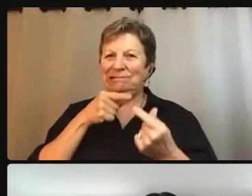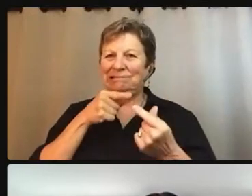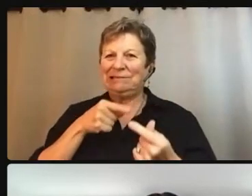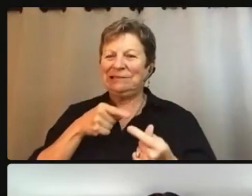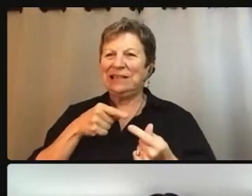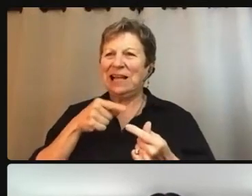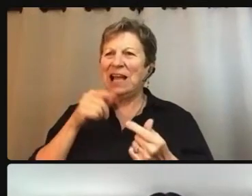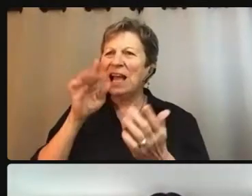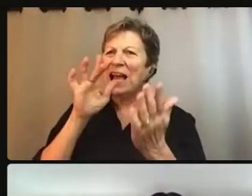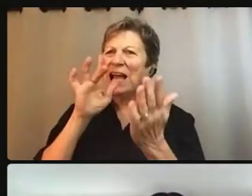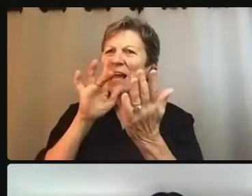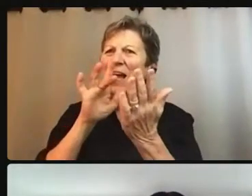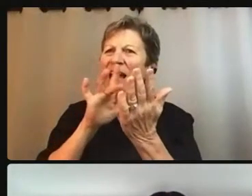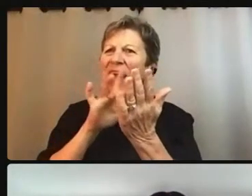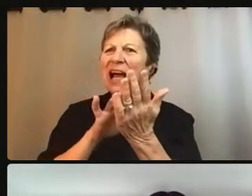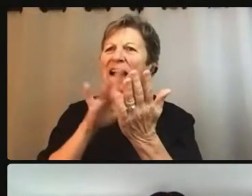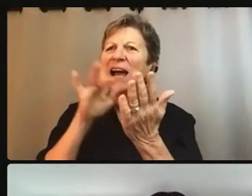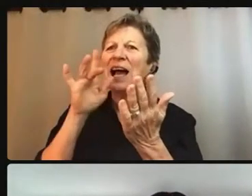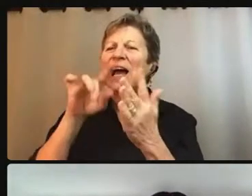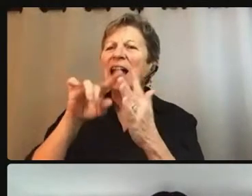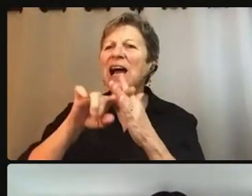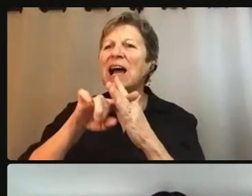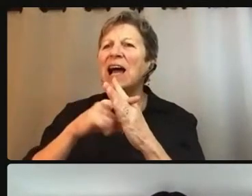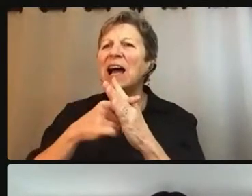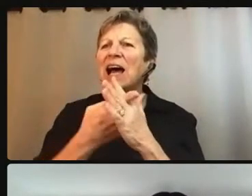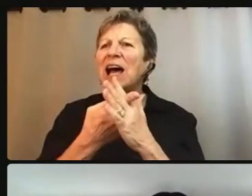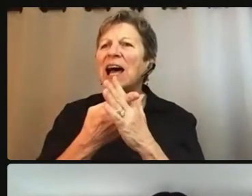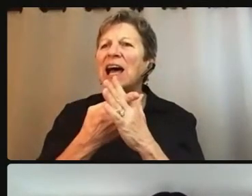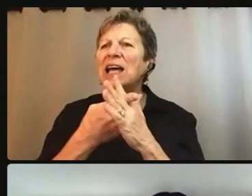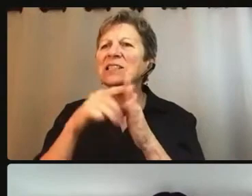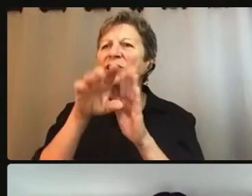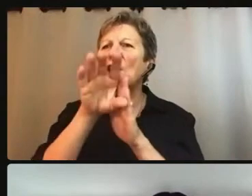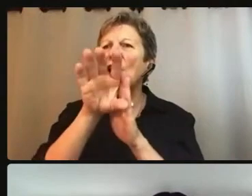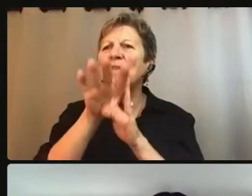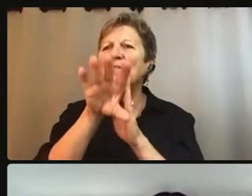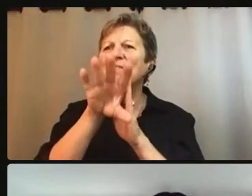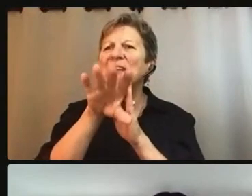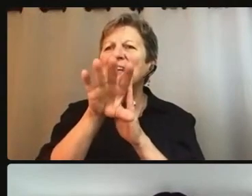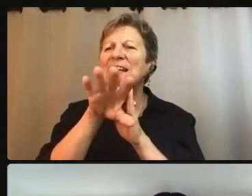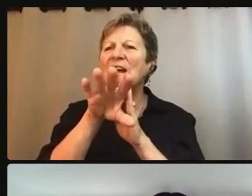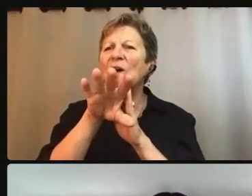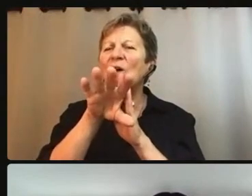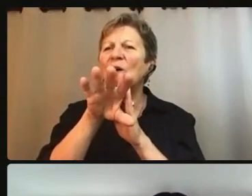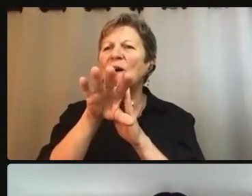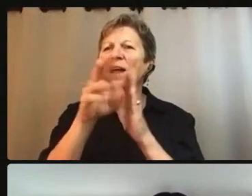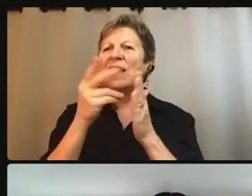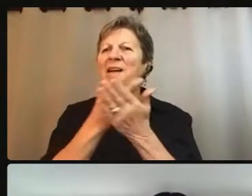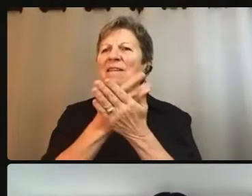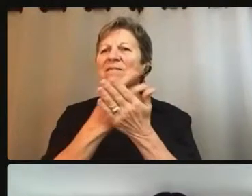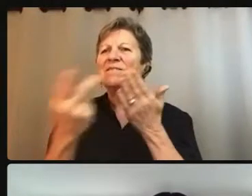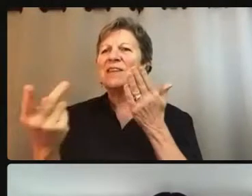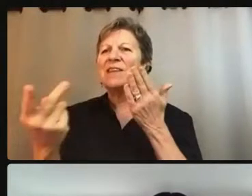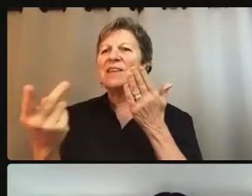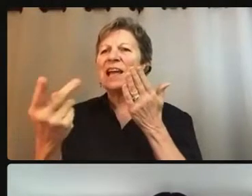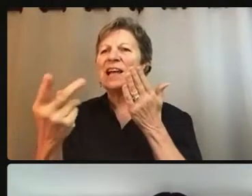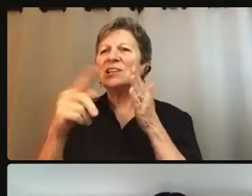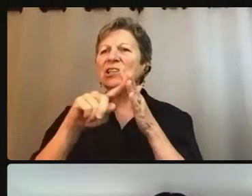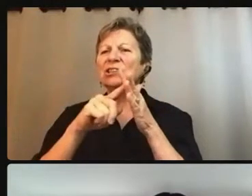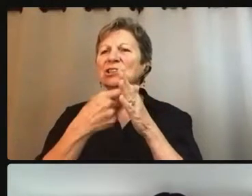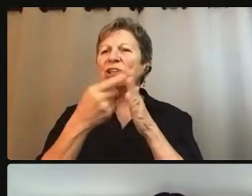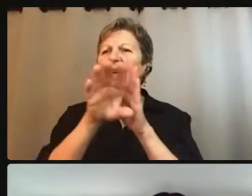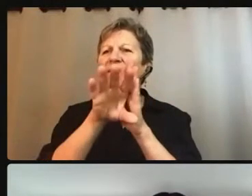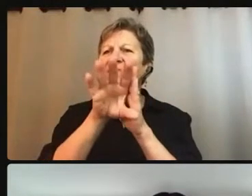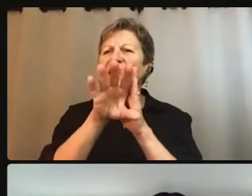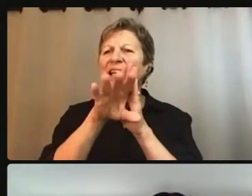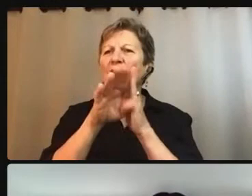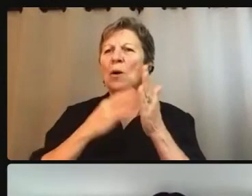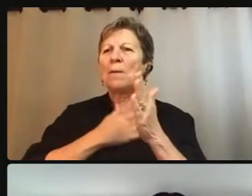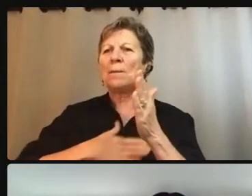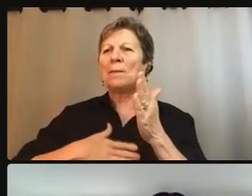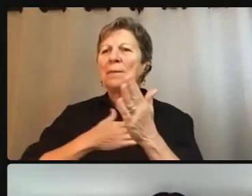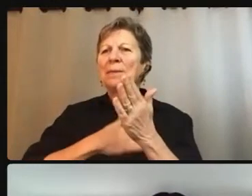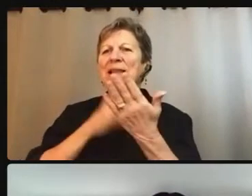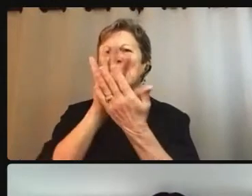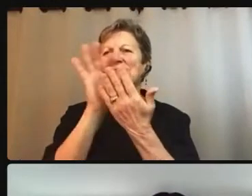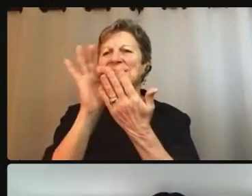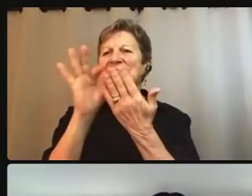THE VIDEO I THAT I GOT MY START